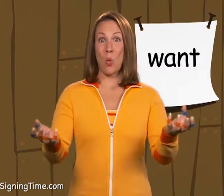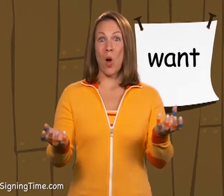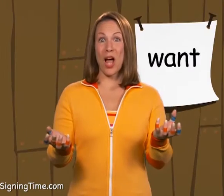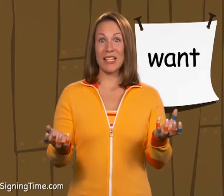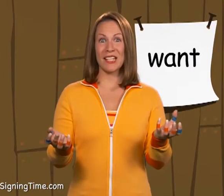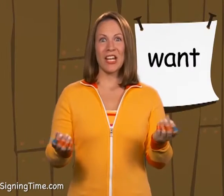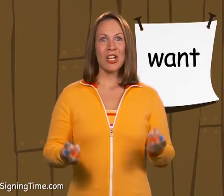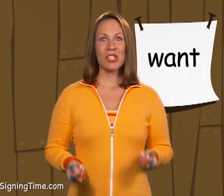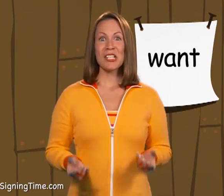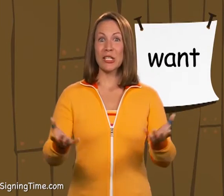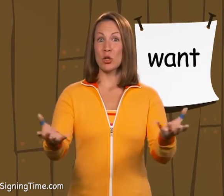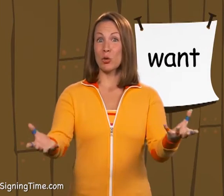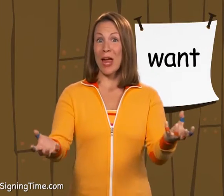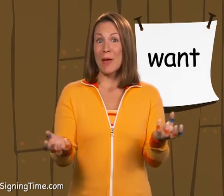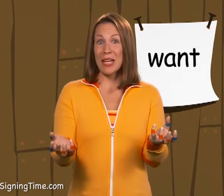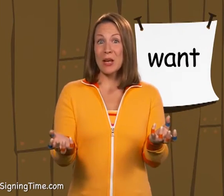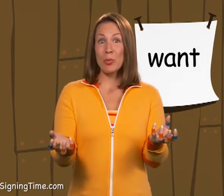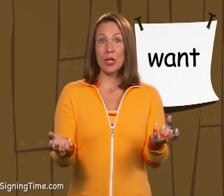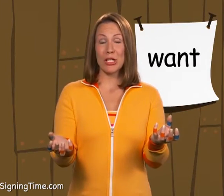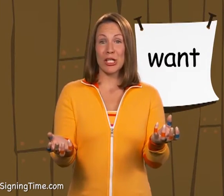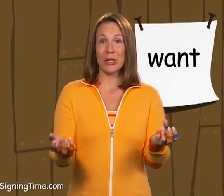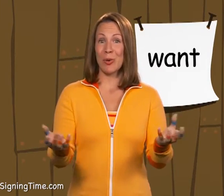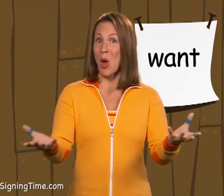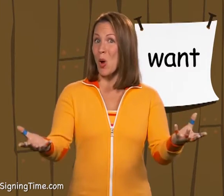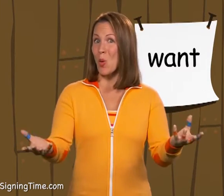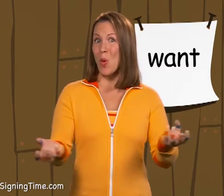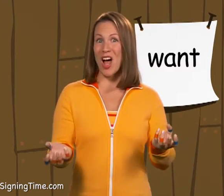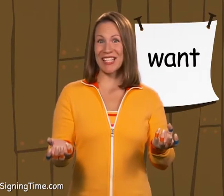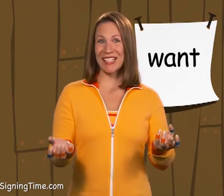Want. Just like you grab it and pull it. Want.